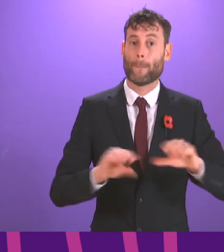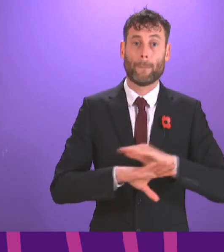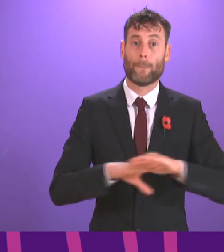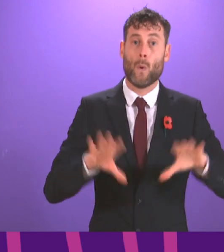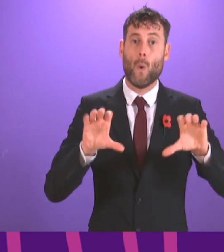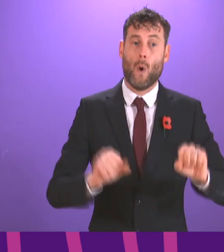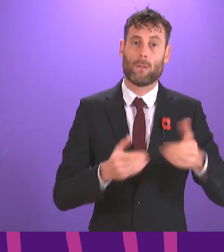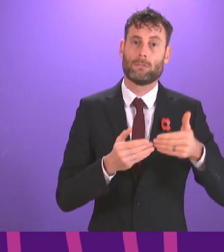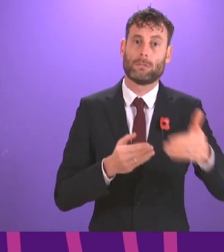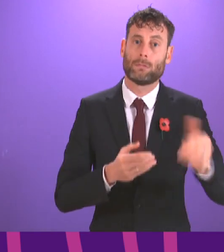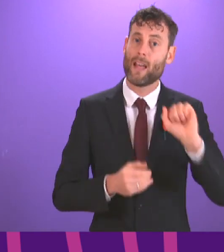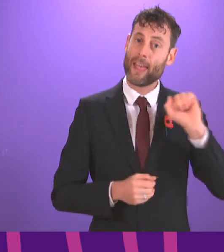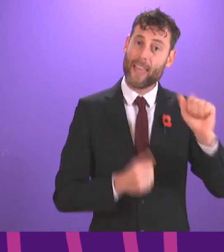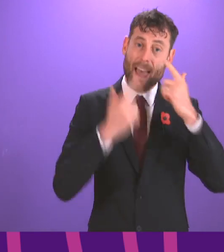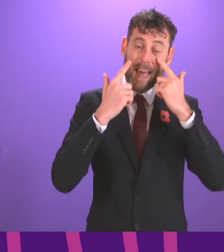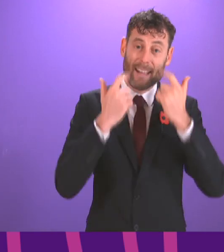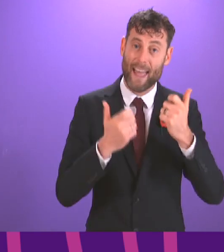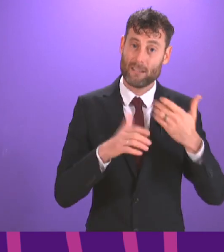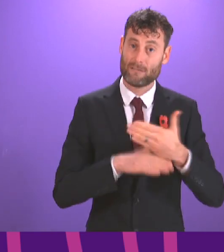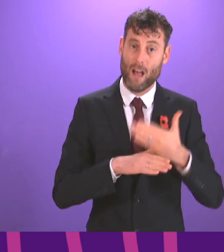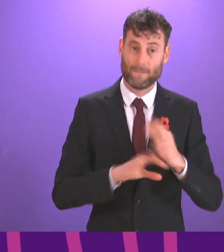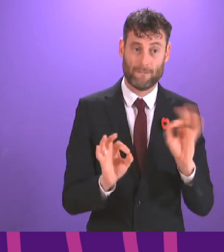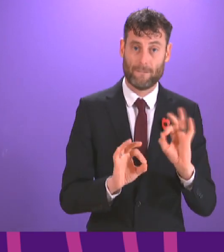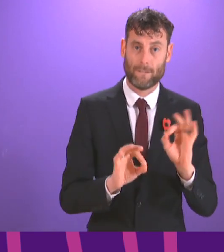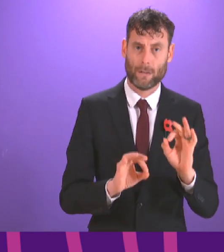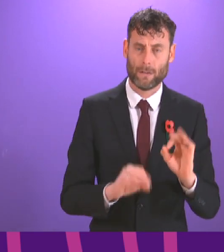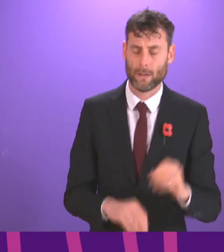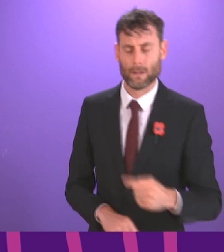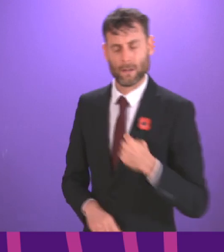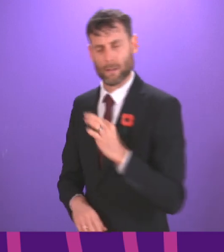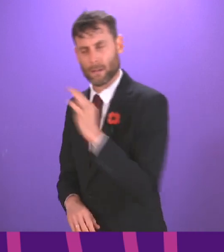Ms Freeman said yesterday that she does not think that that is shambolic, but many of our constituents disagree.